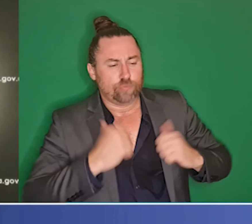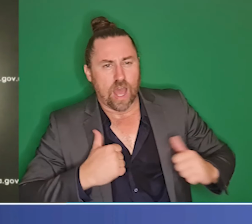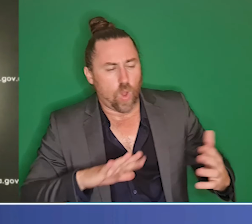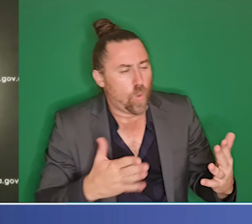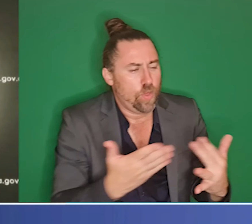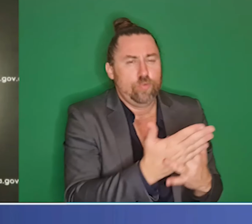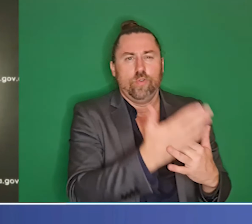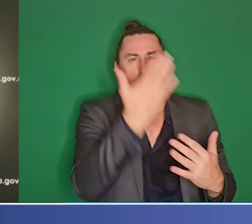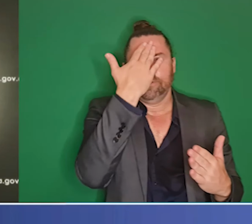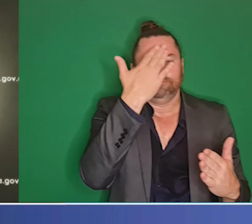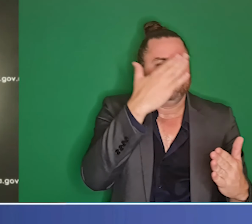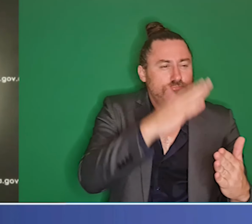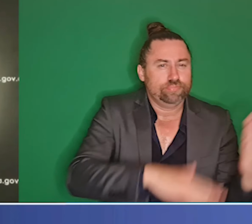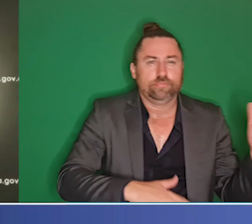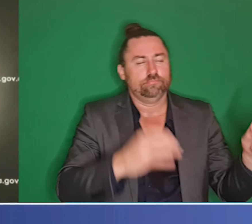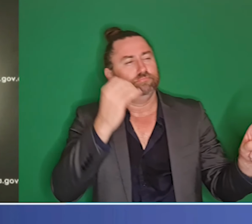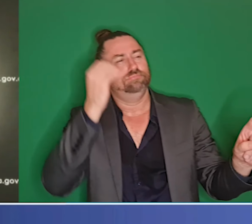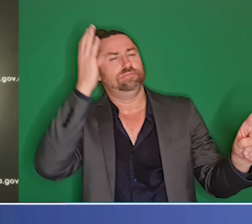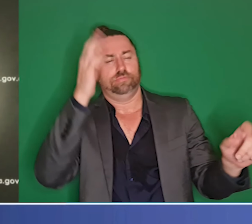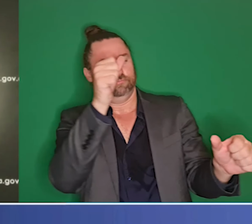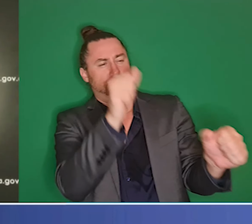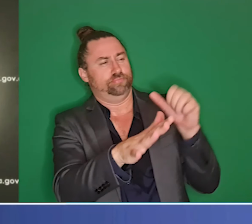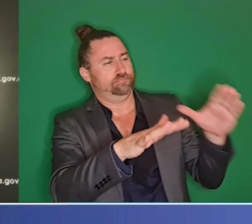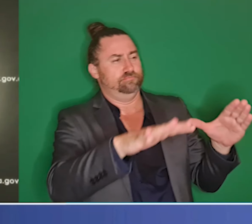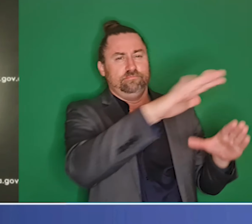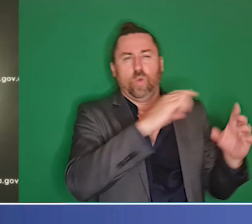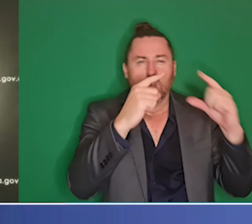the history, are the nurses,